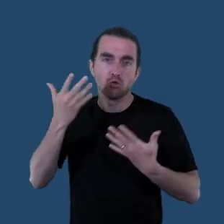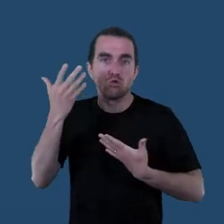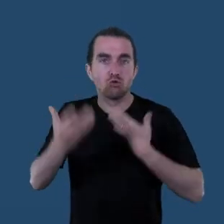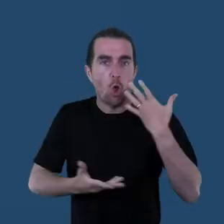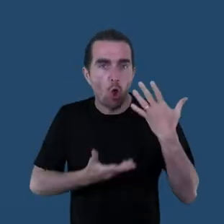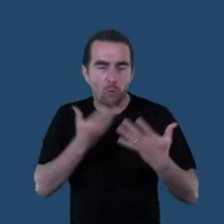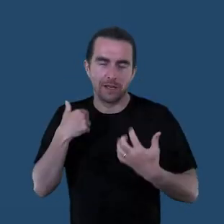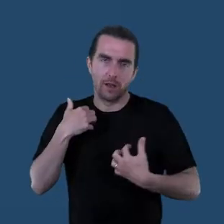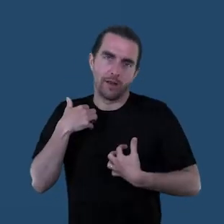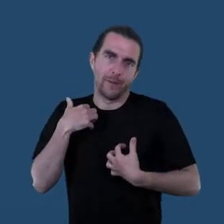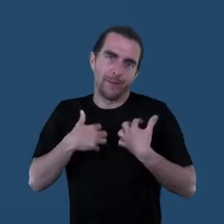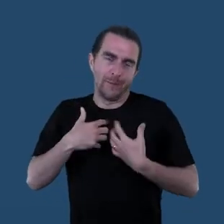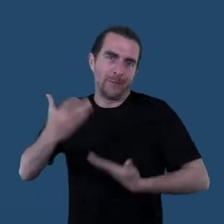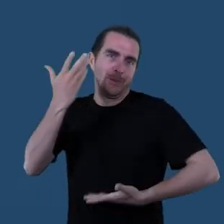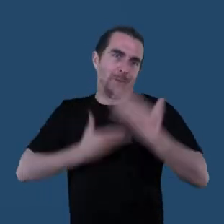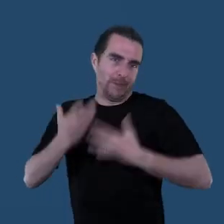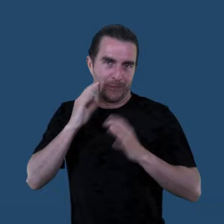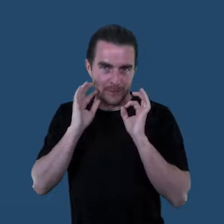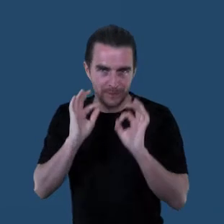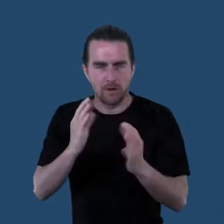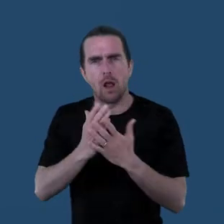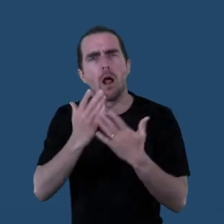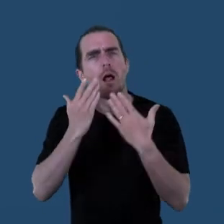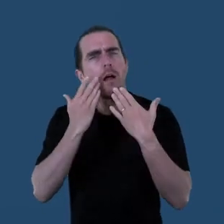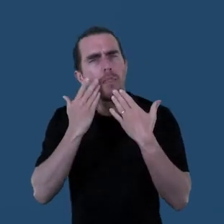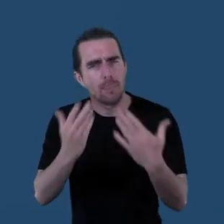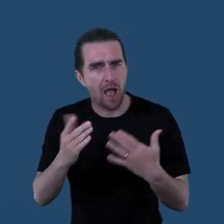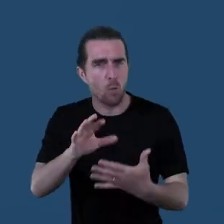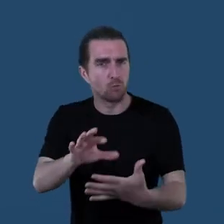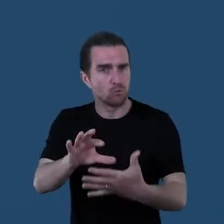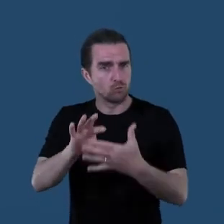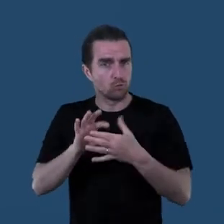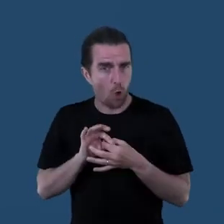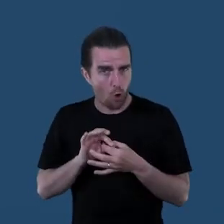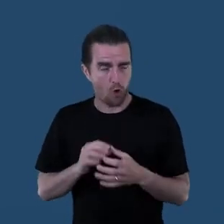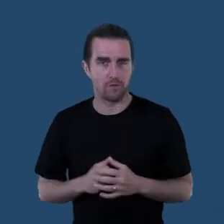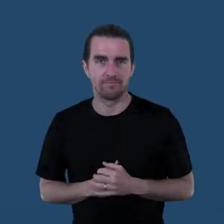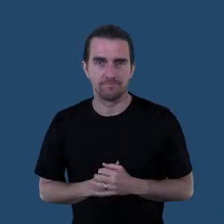and I'm really looking forward to hearing about it. So thank you very much for joining us today.